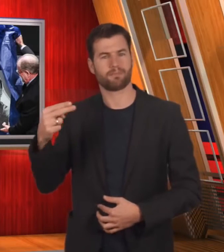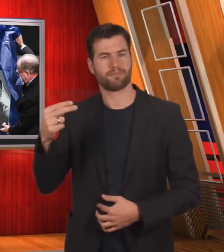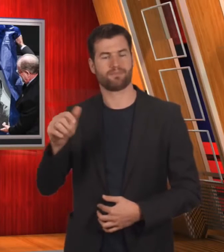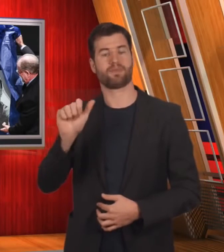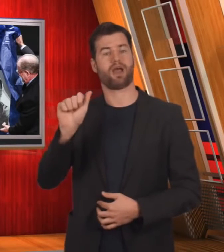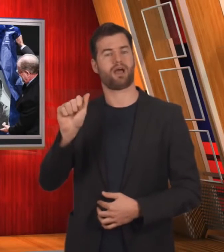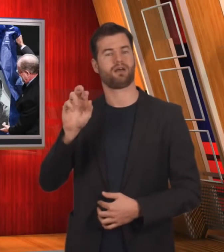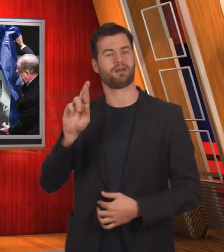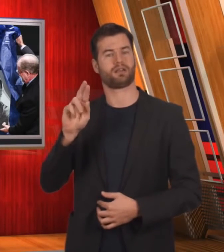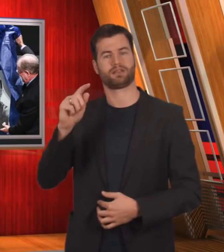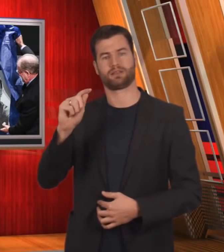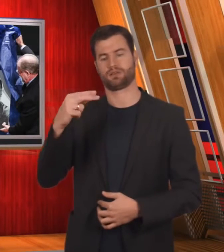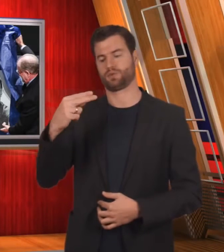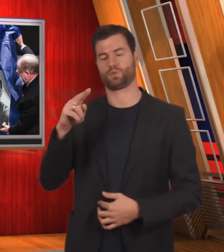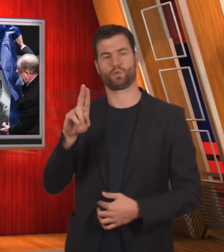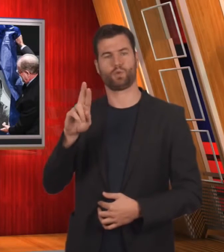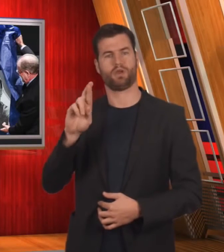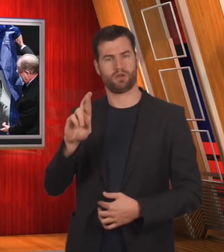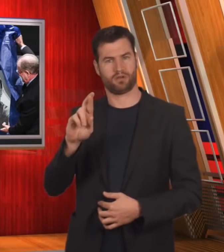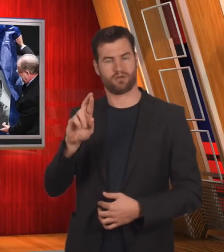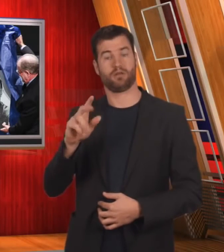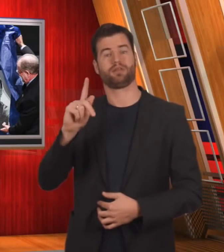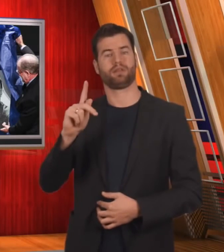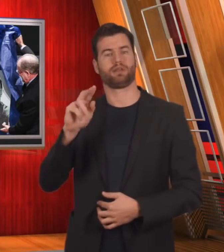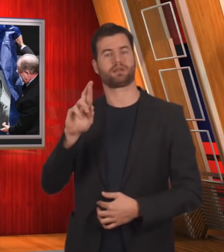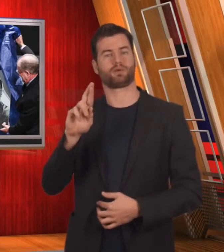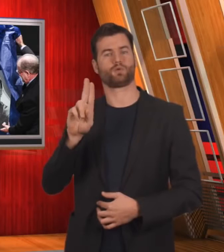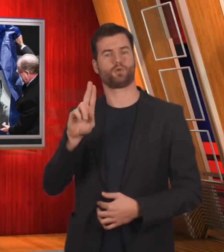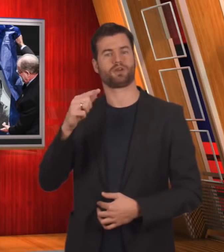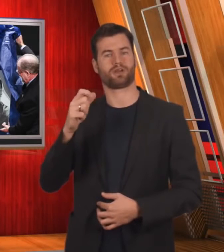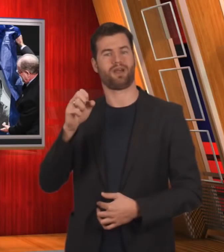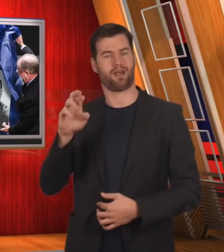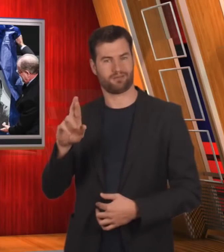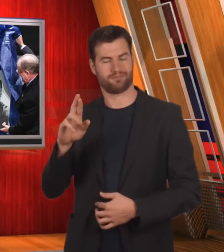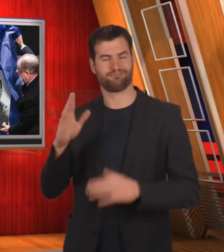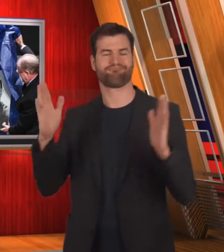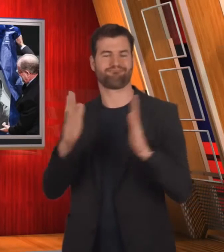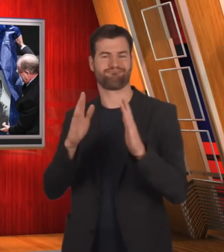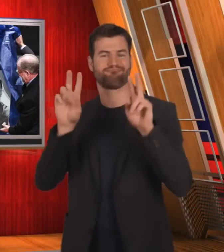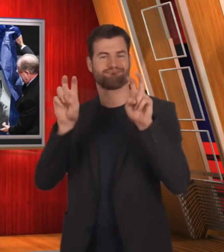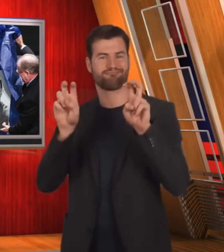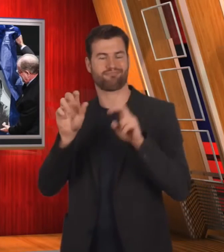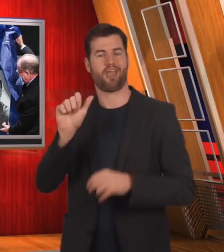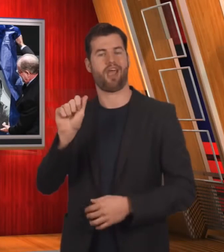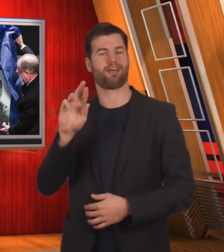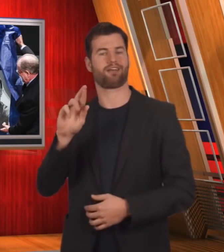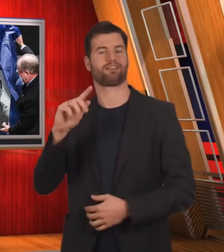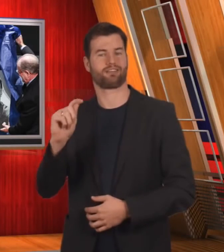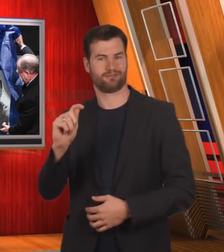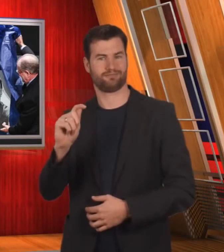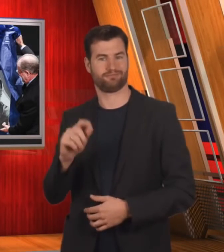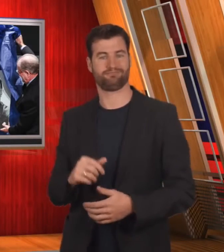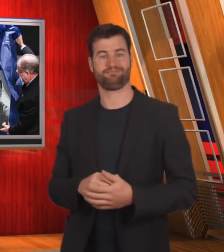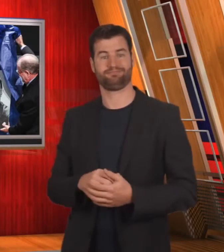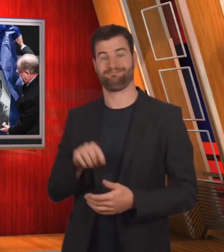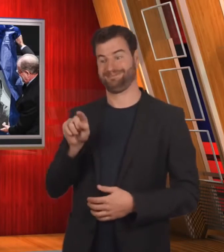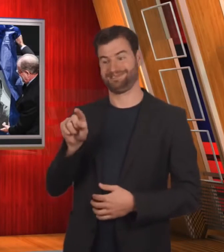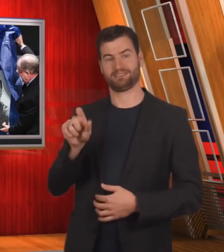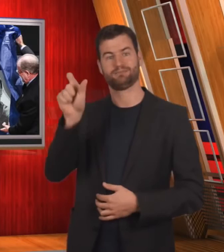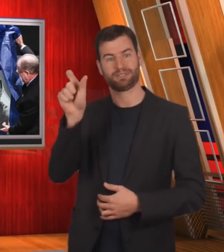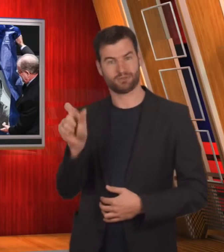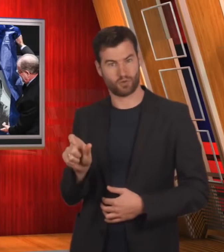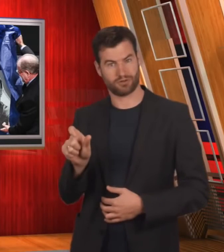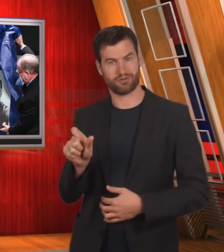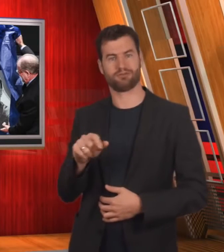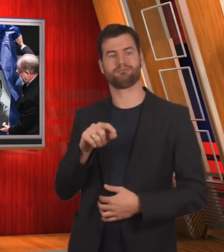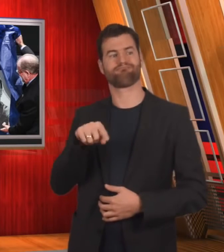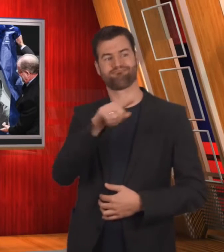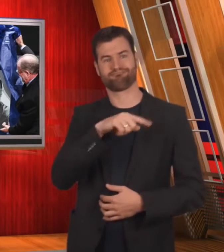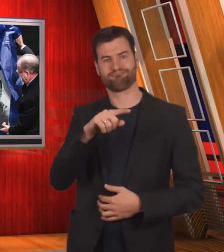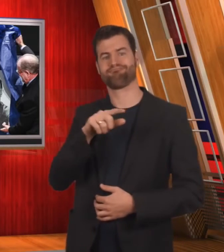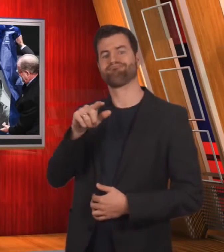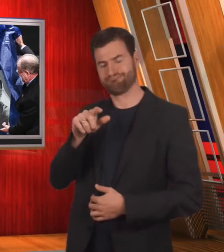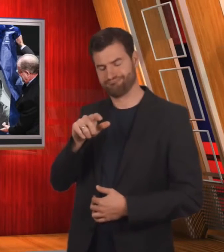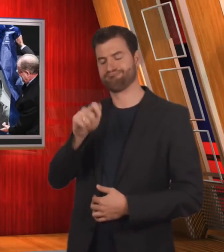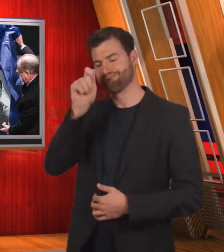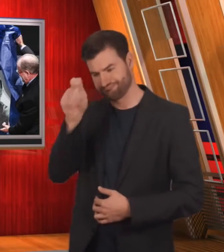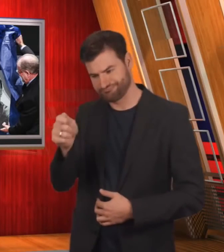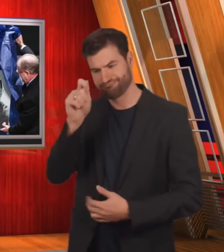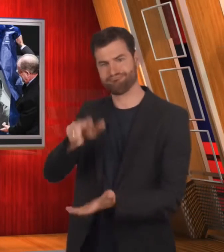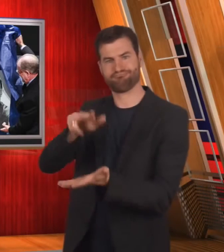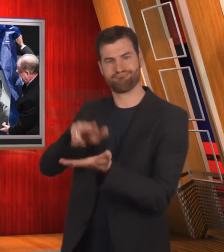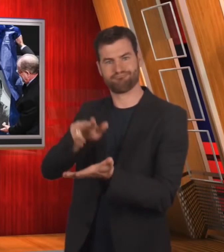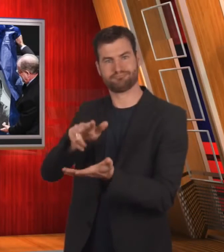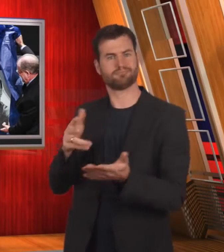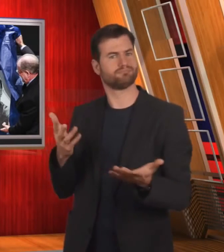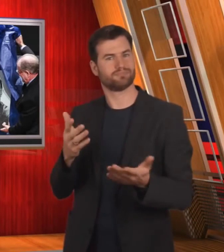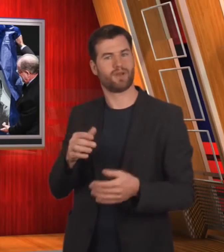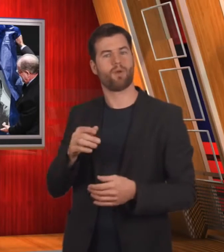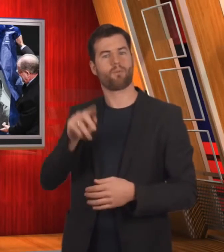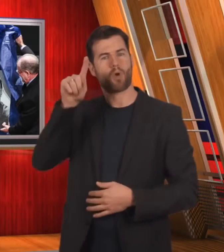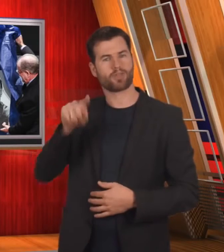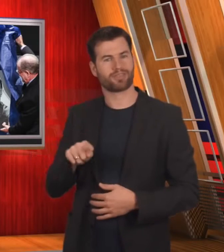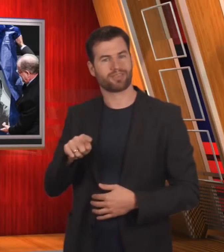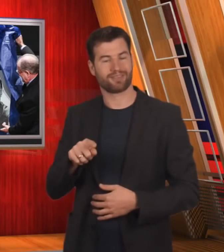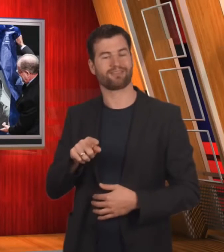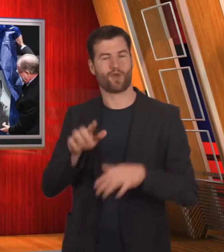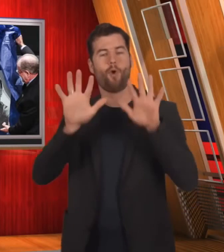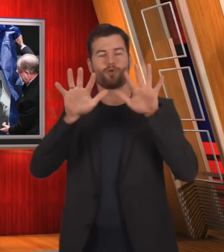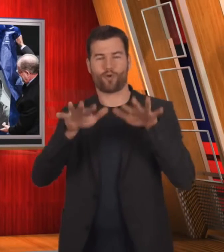Arthur “Art” Kruger was recognized for the month